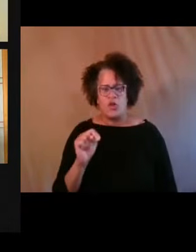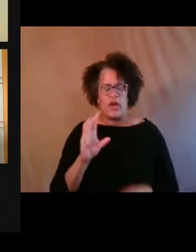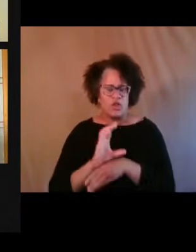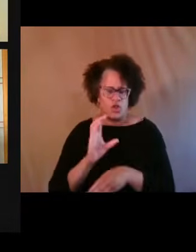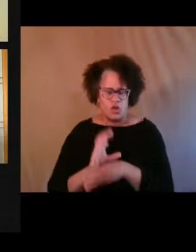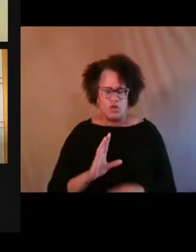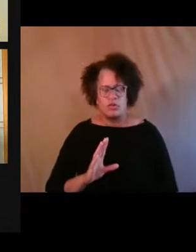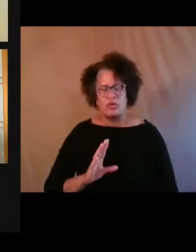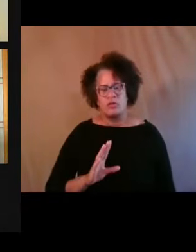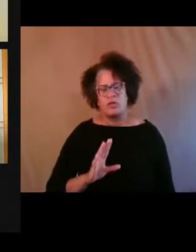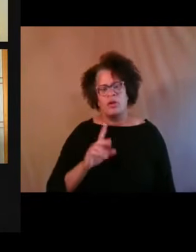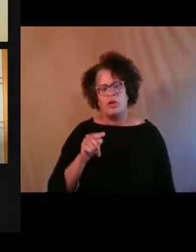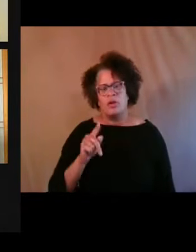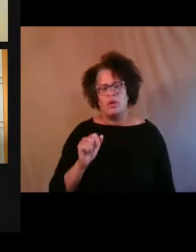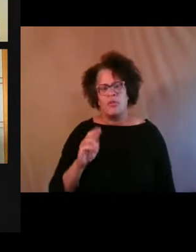at specific communities.